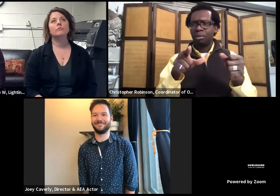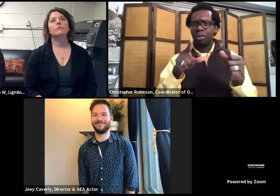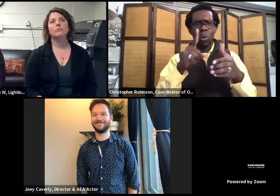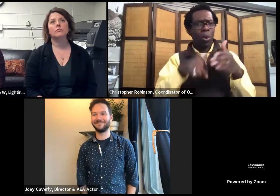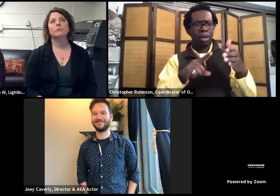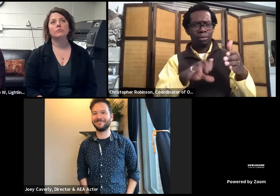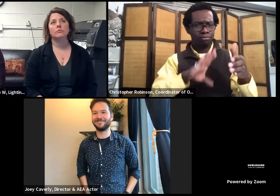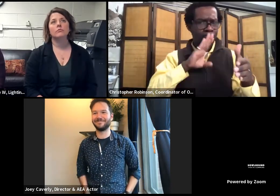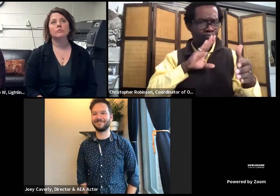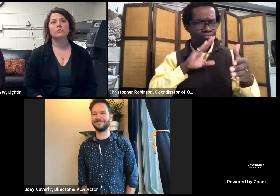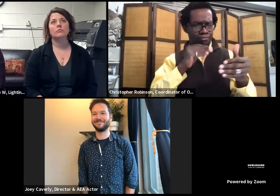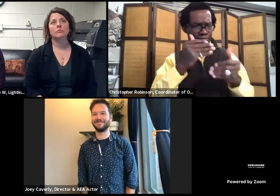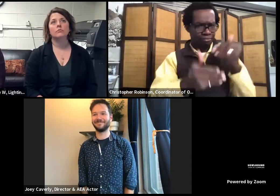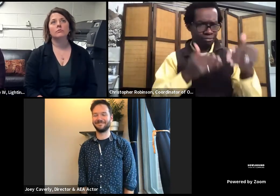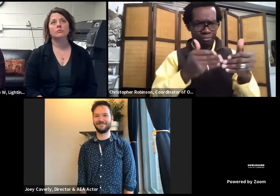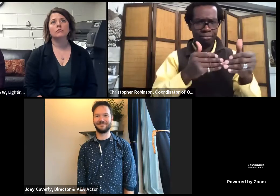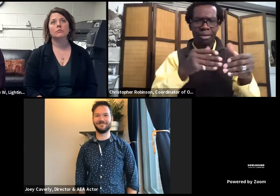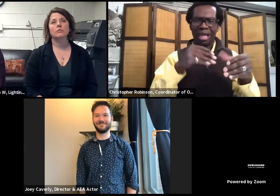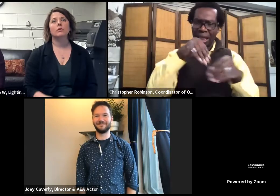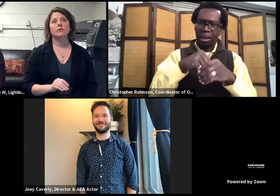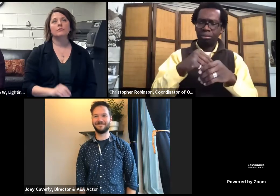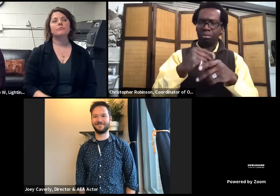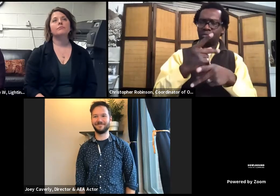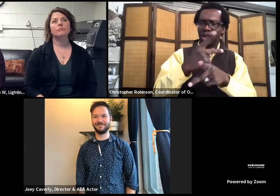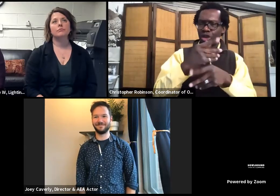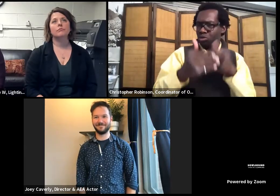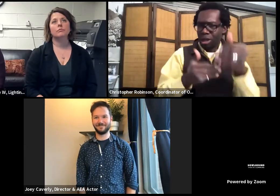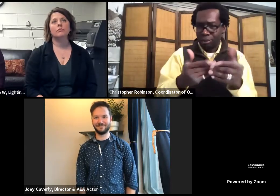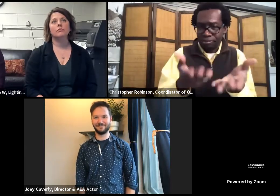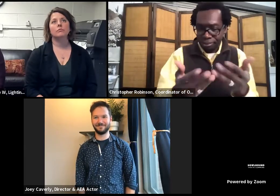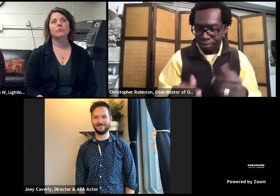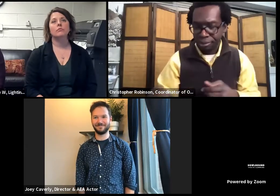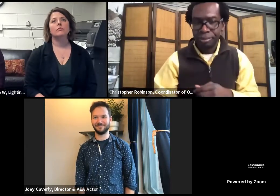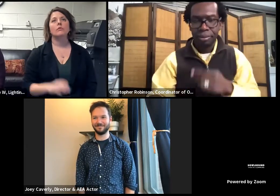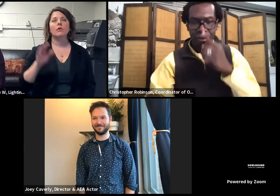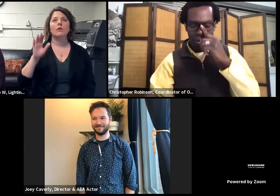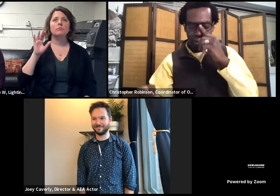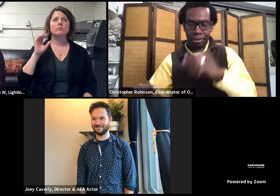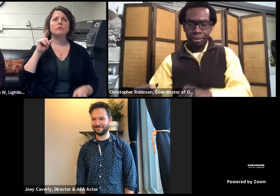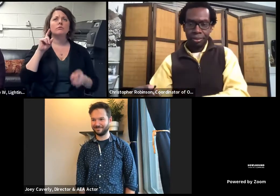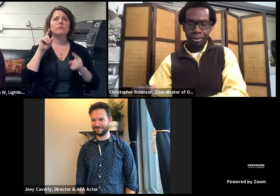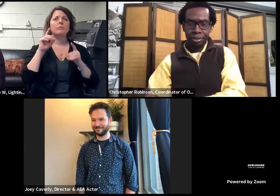Wondering if the folks in New York had something to talk about the frustrations in this production process.